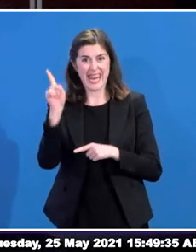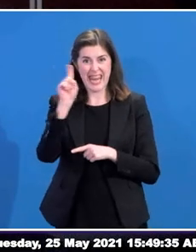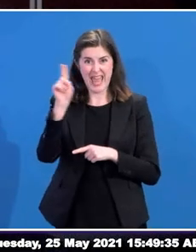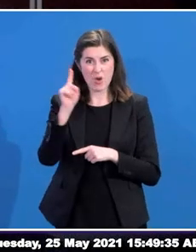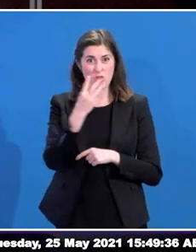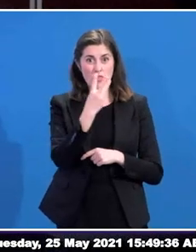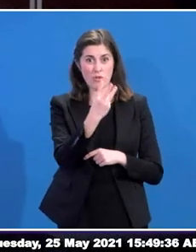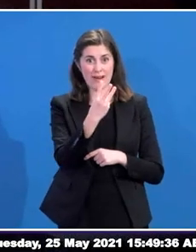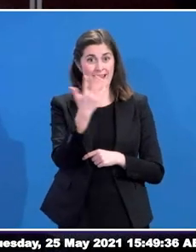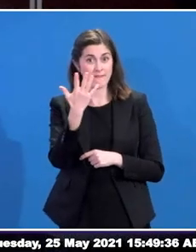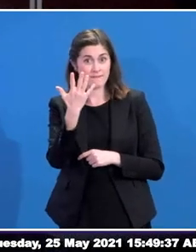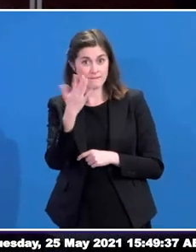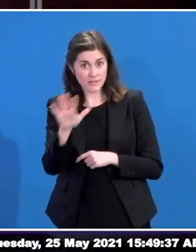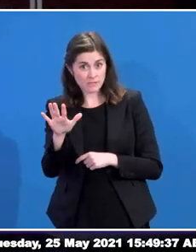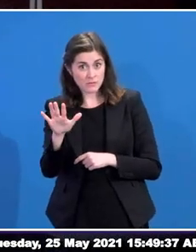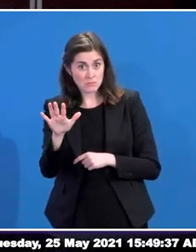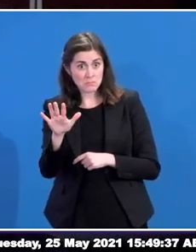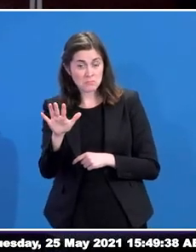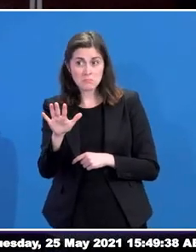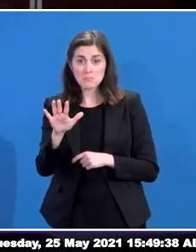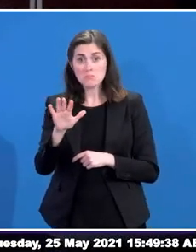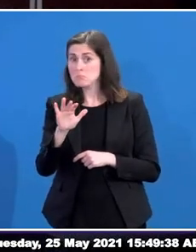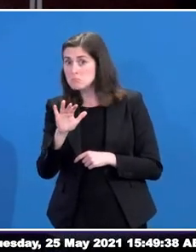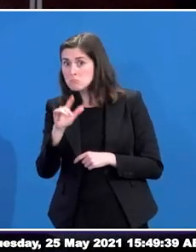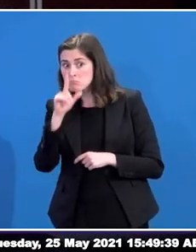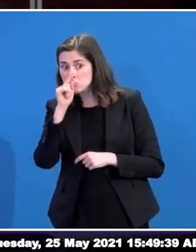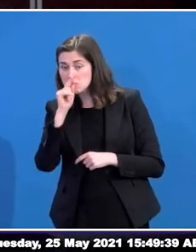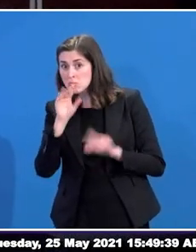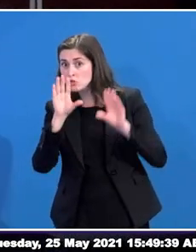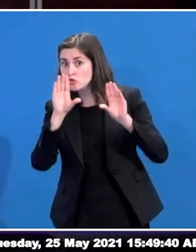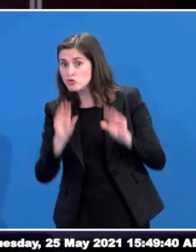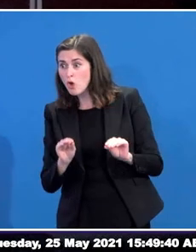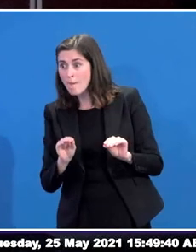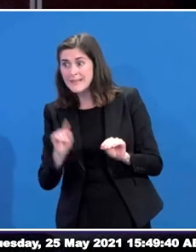Can I suggest we perhaps have an early mark today rather than start